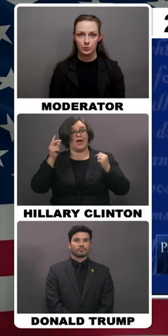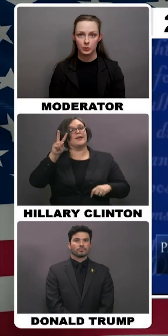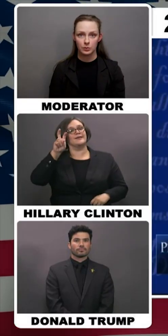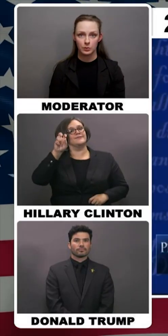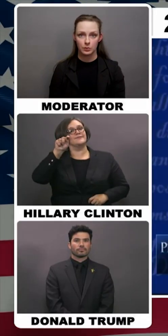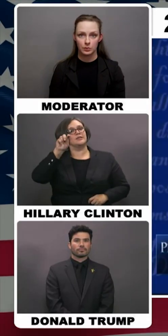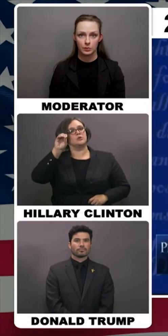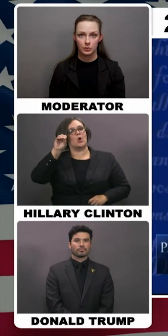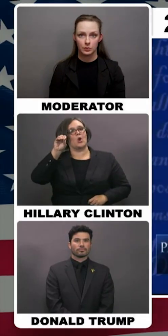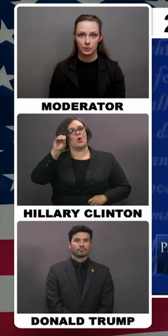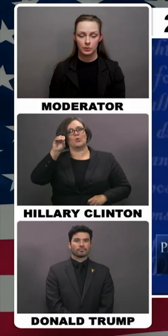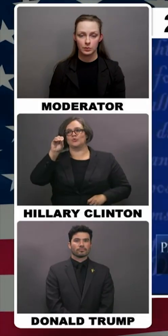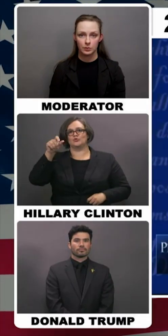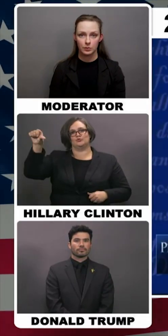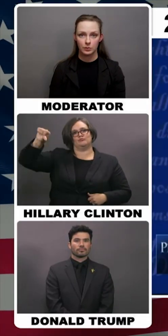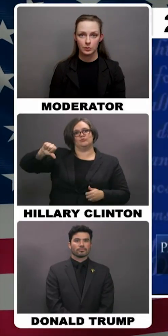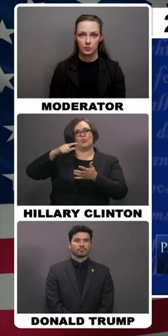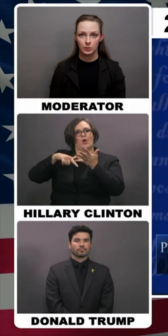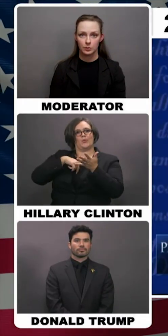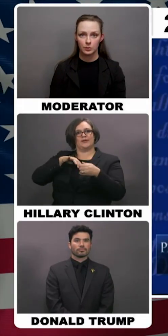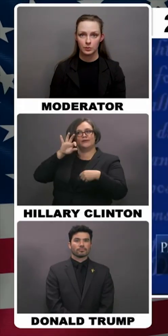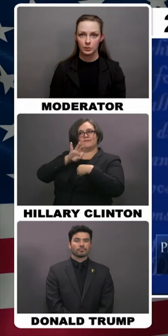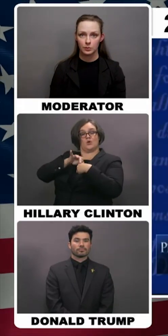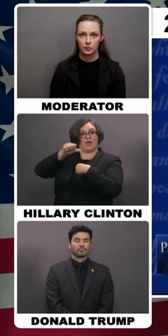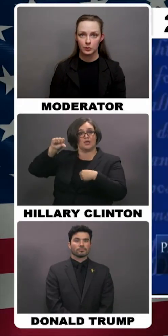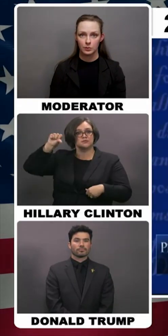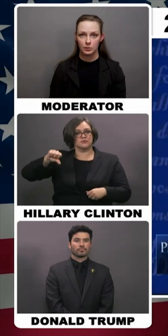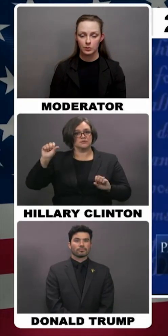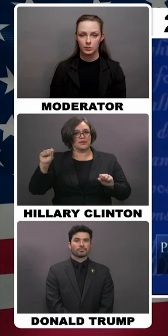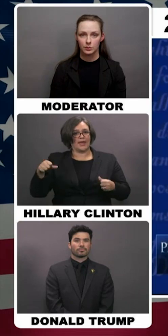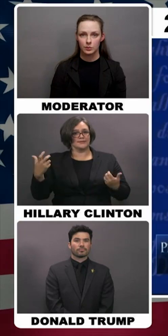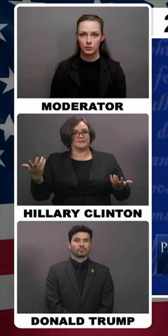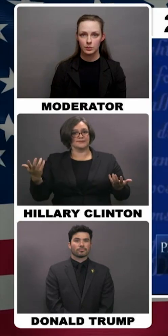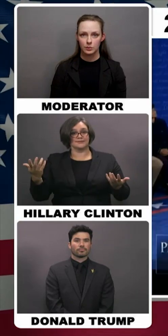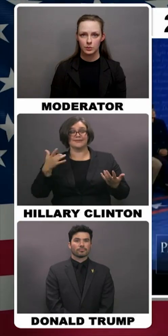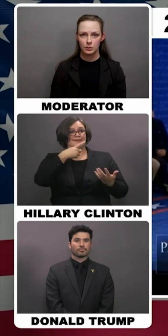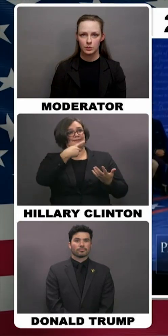Look, he has now said repeatedly, 30 years this and 30 years that.